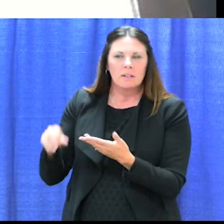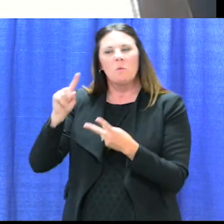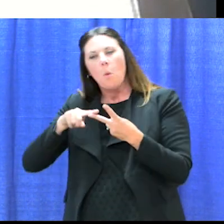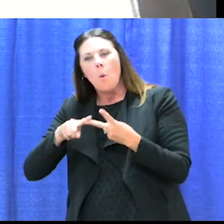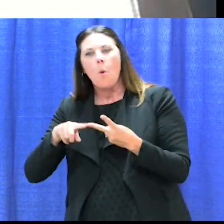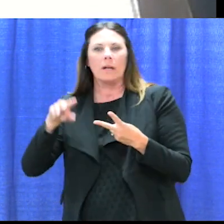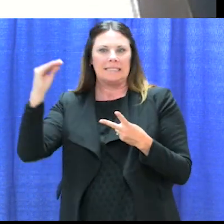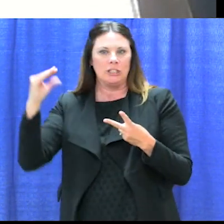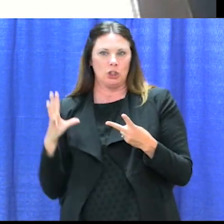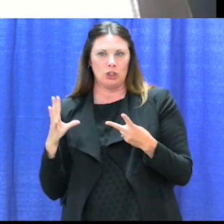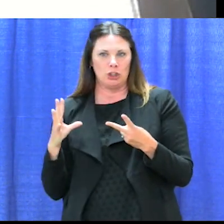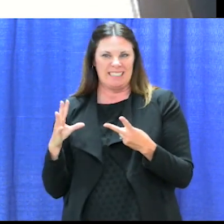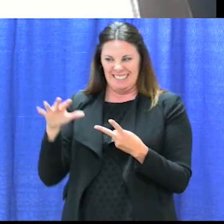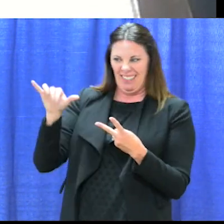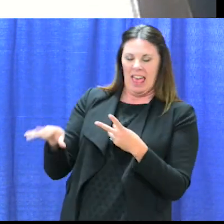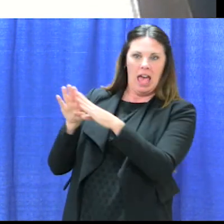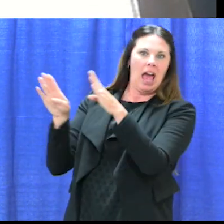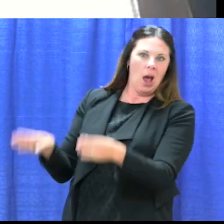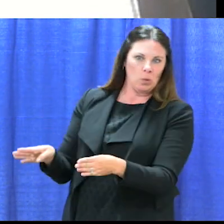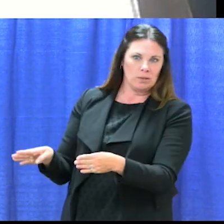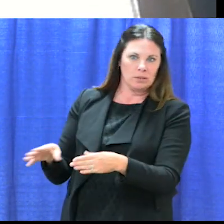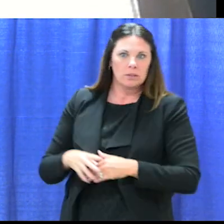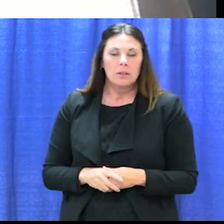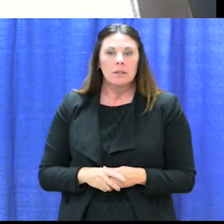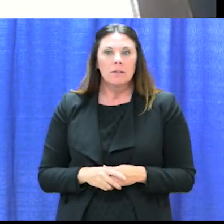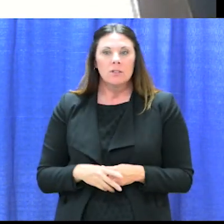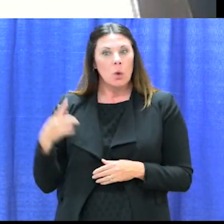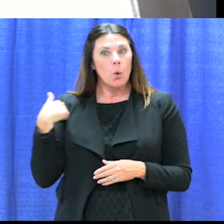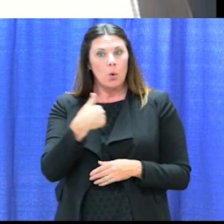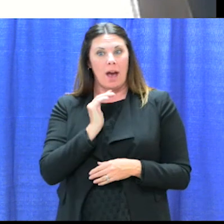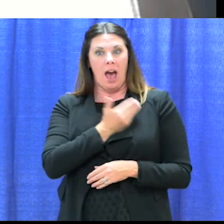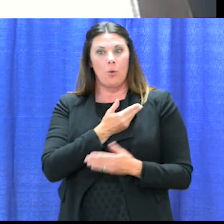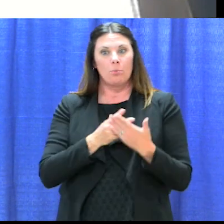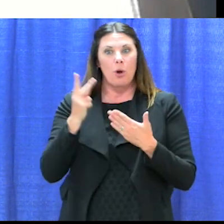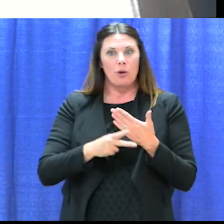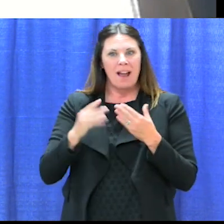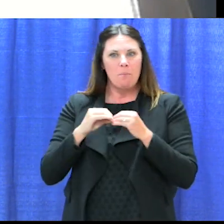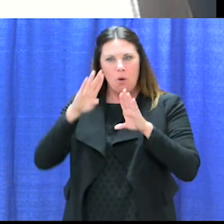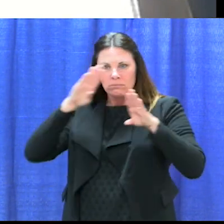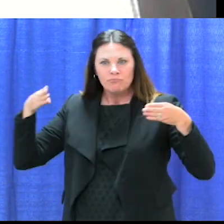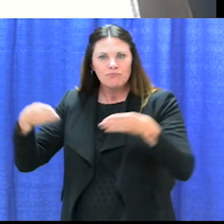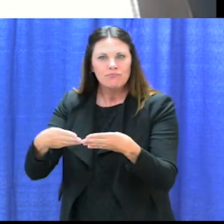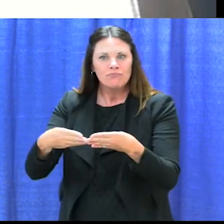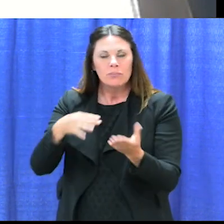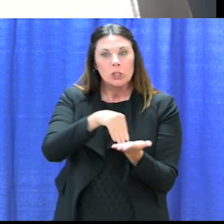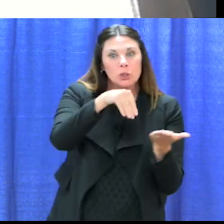the household. So it really is geared toward educators and students as folks are trying to shift towards